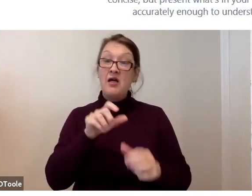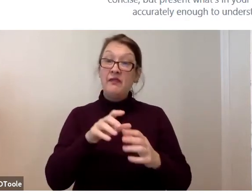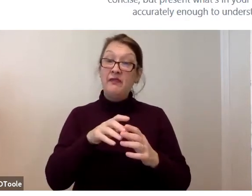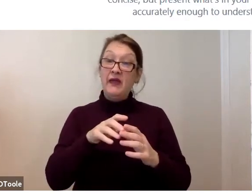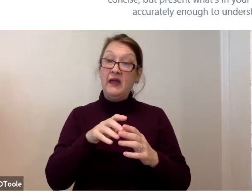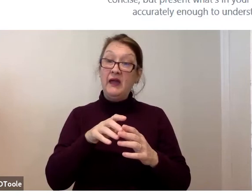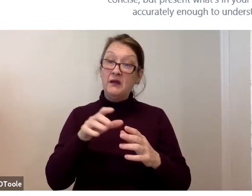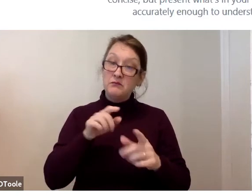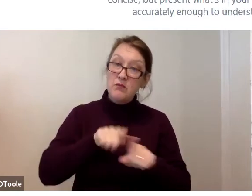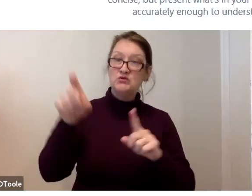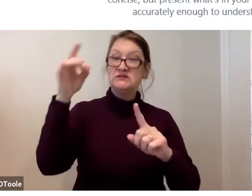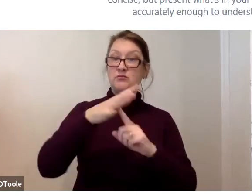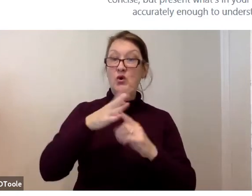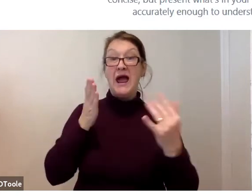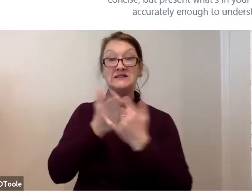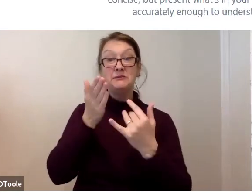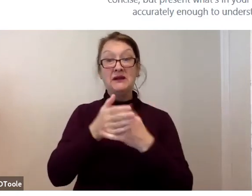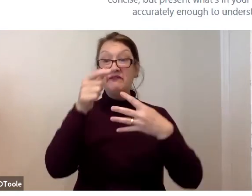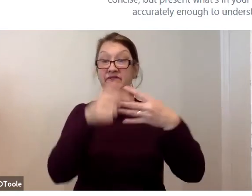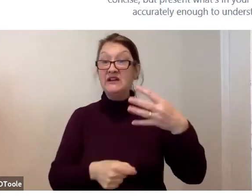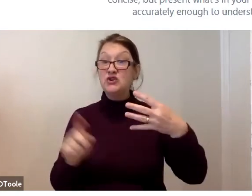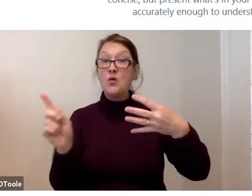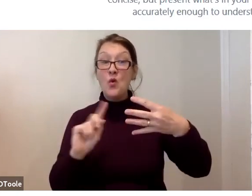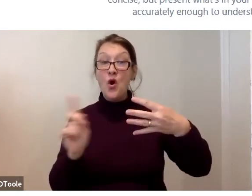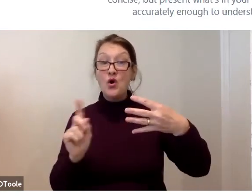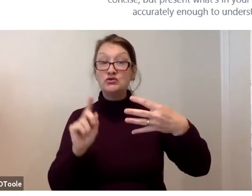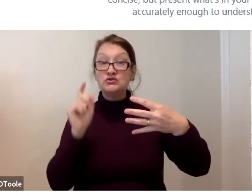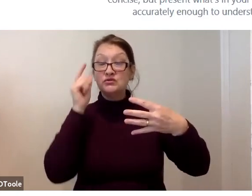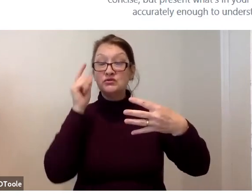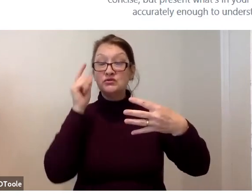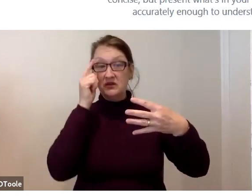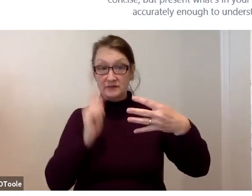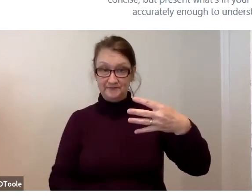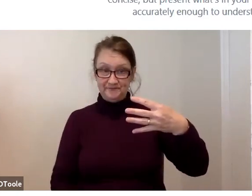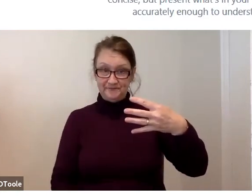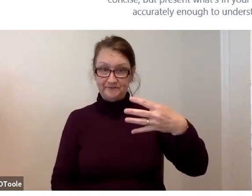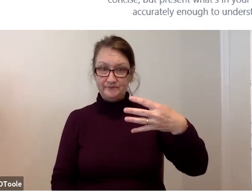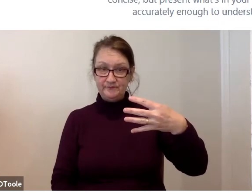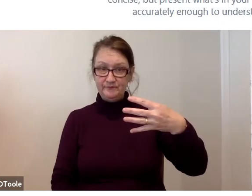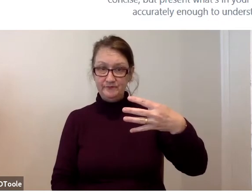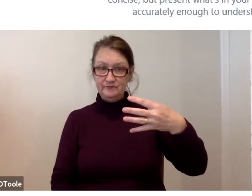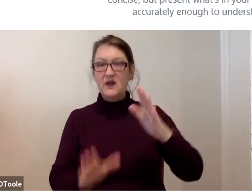That is all right . These are features they have just text.